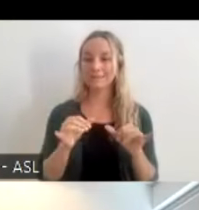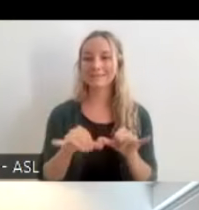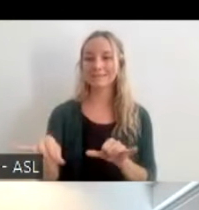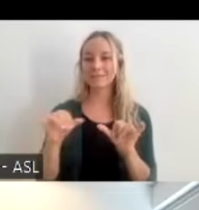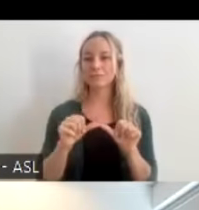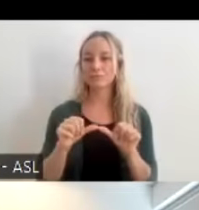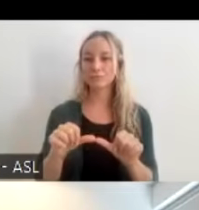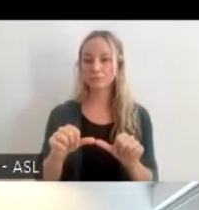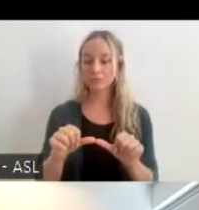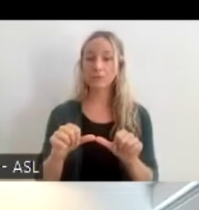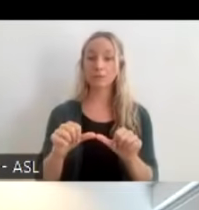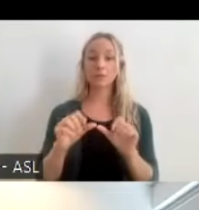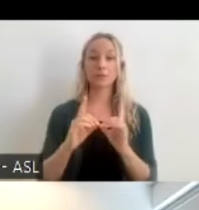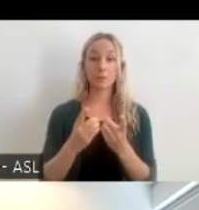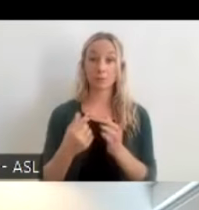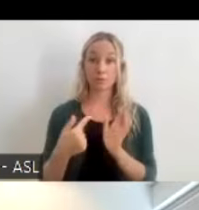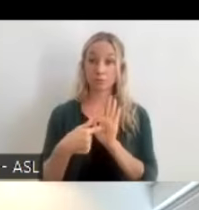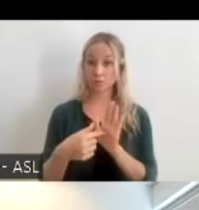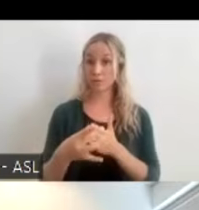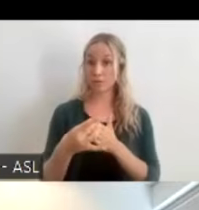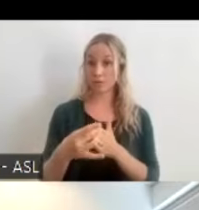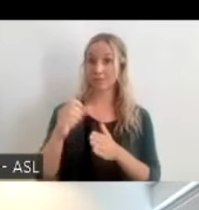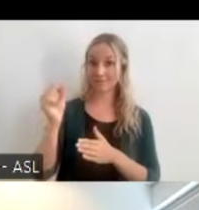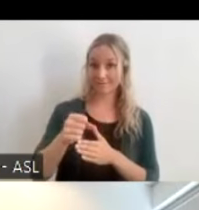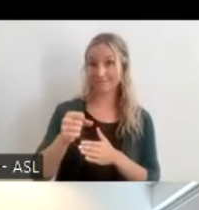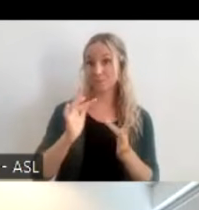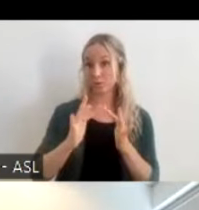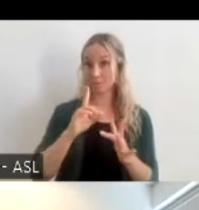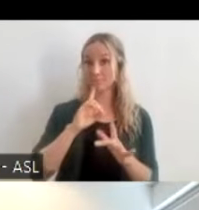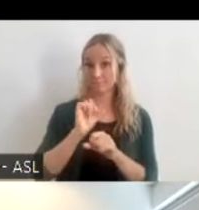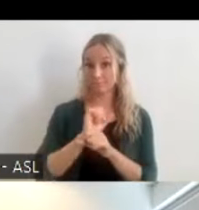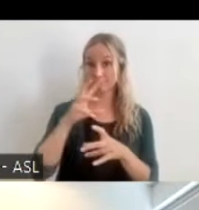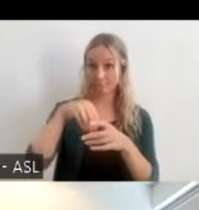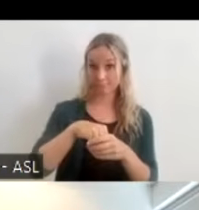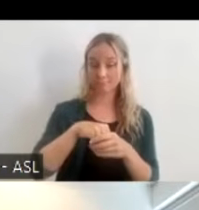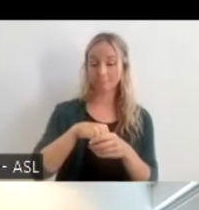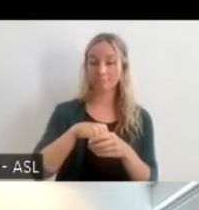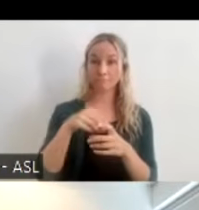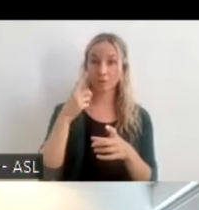accommodation, I think there's still a challenge in that